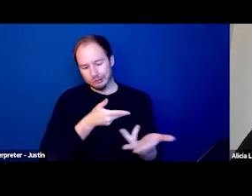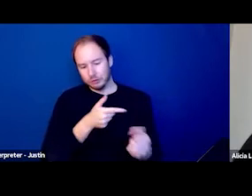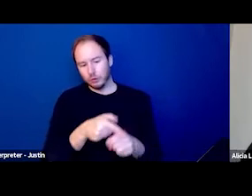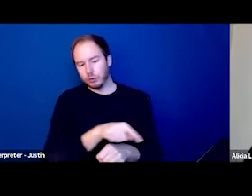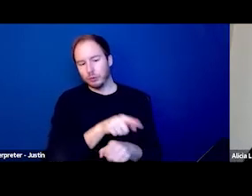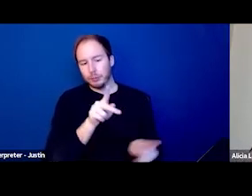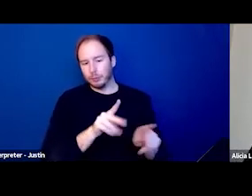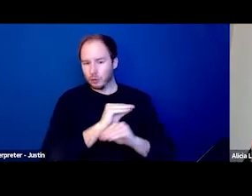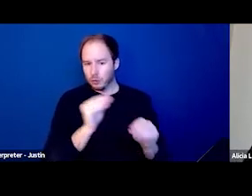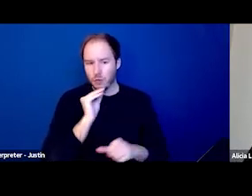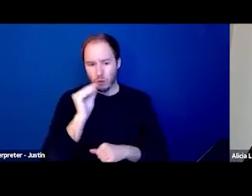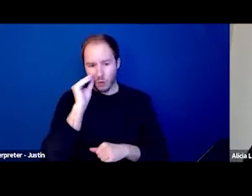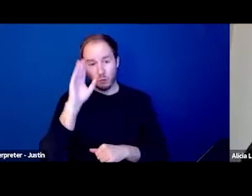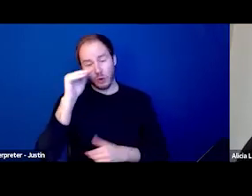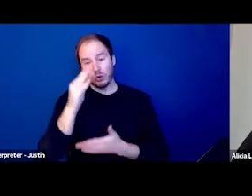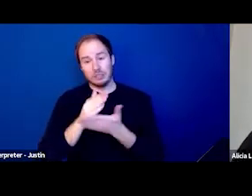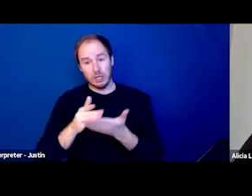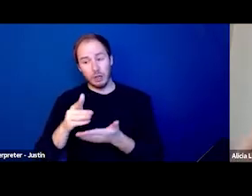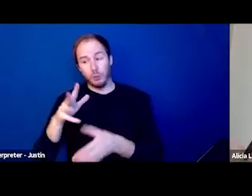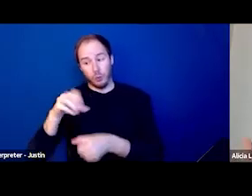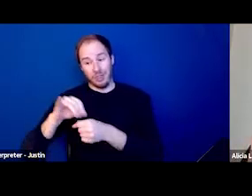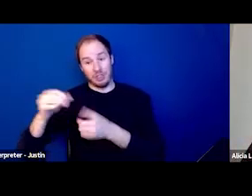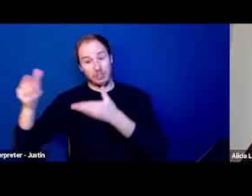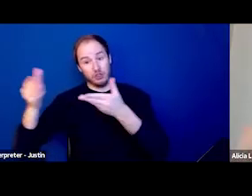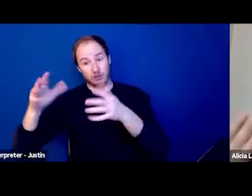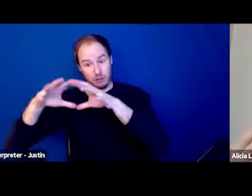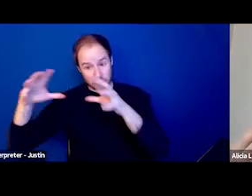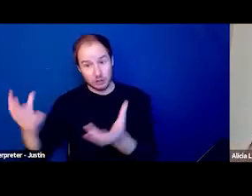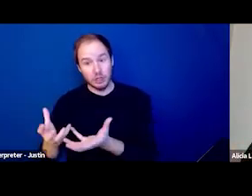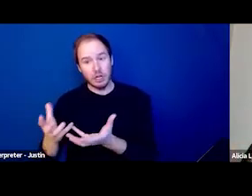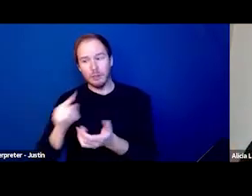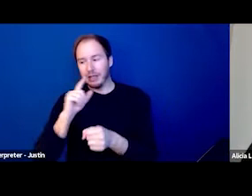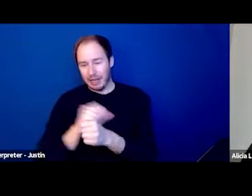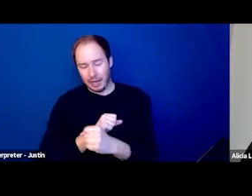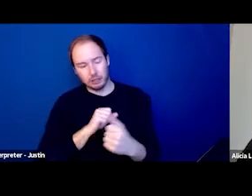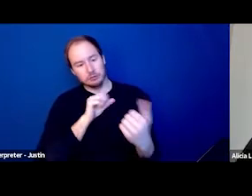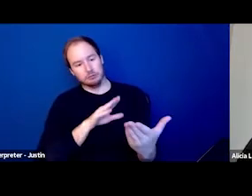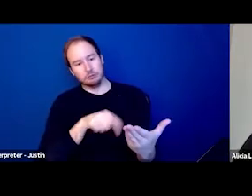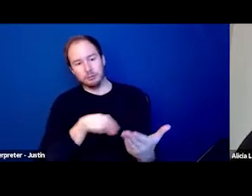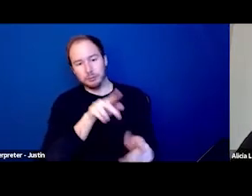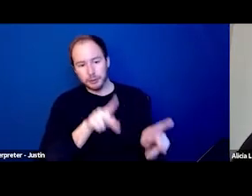We know that a lot of you are working at homeless services. But this is to get just a little bit more information on,